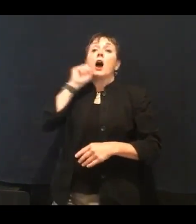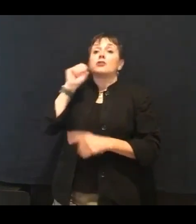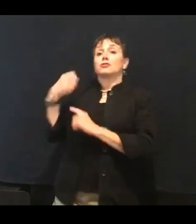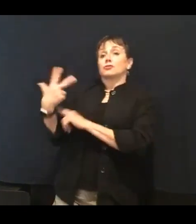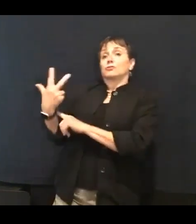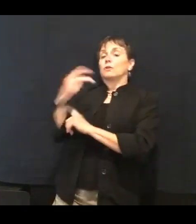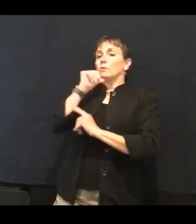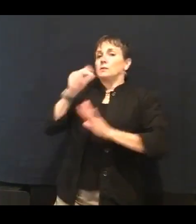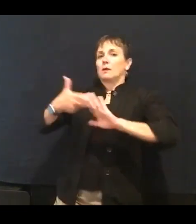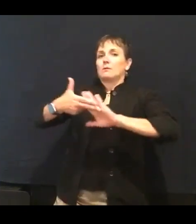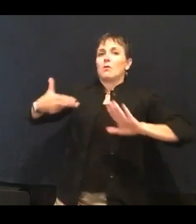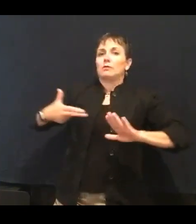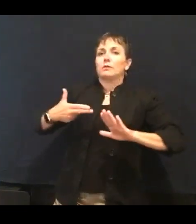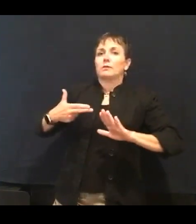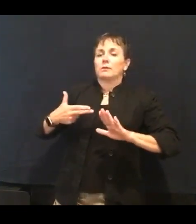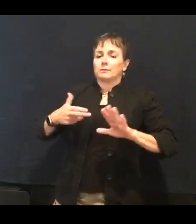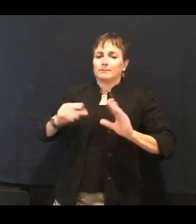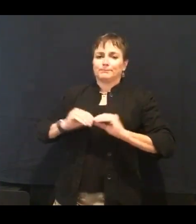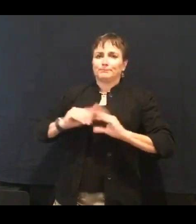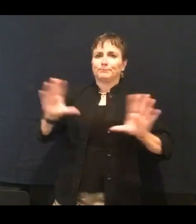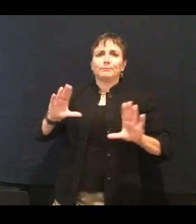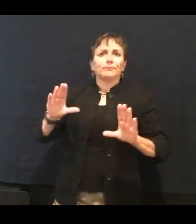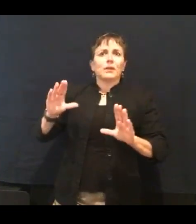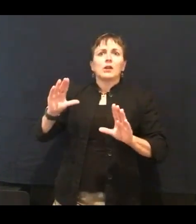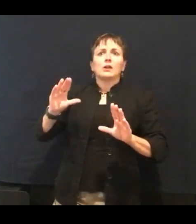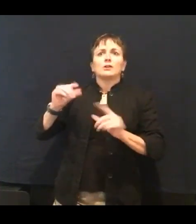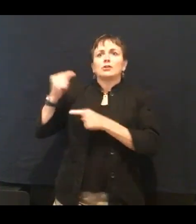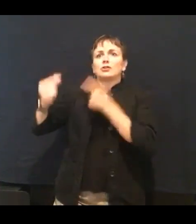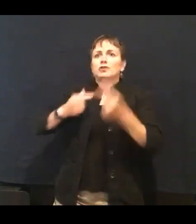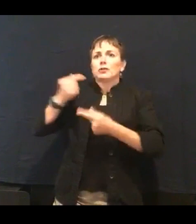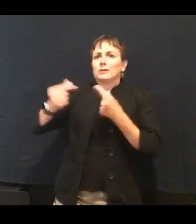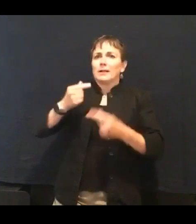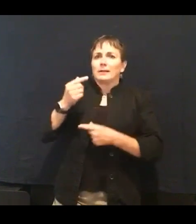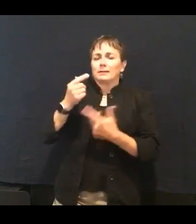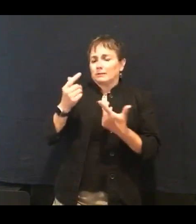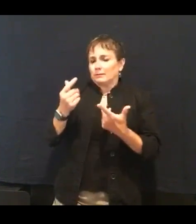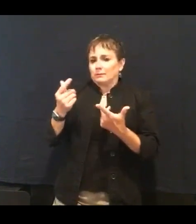as a distinct genetic mutation of the syndrome until the 1980s.